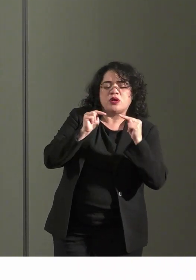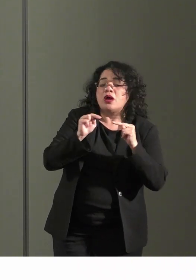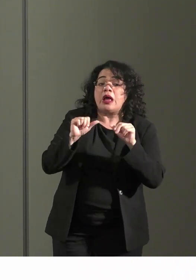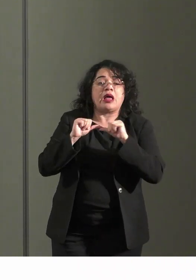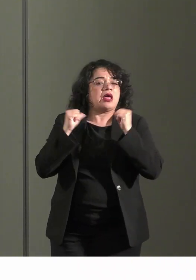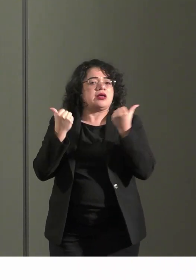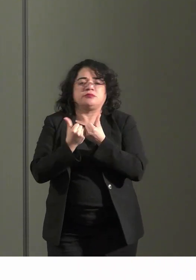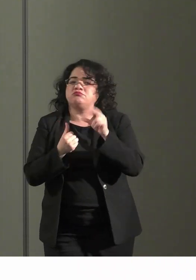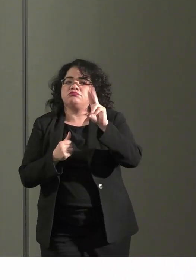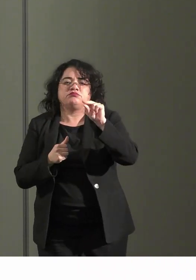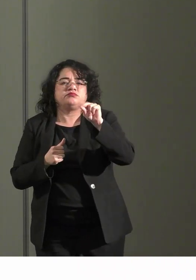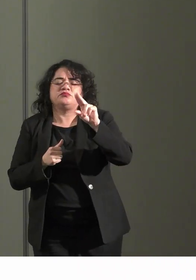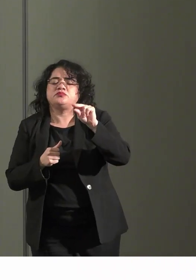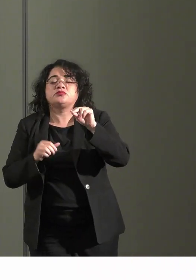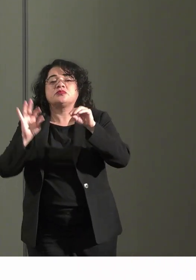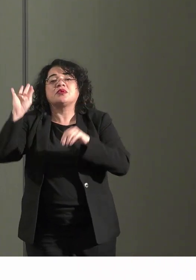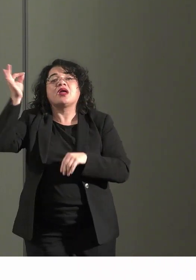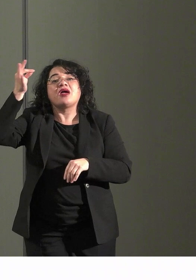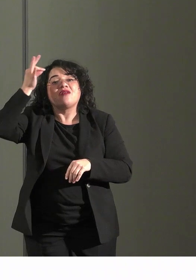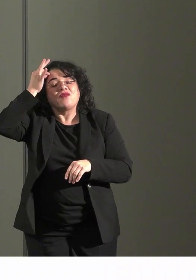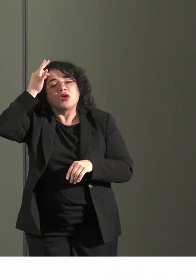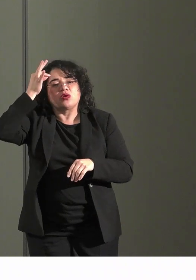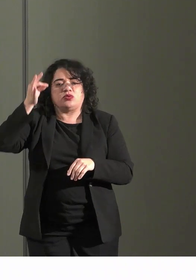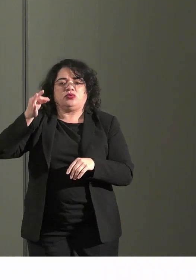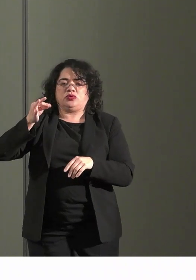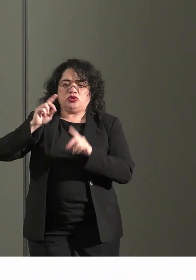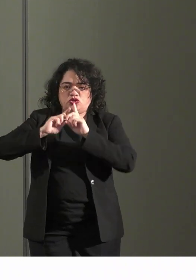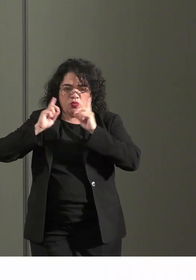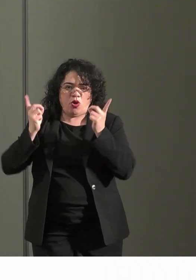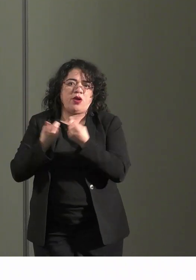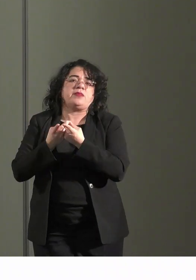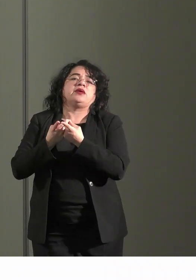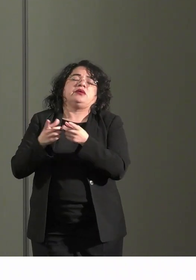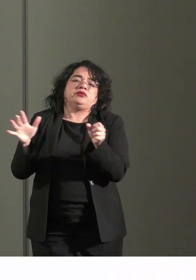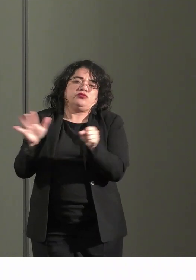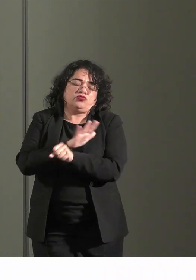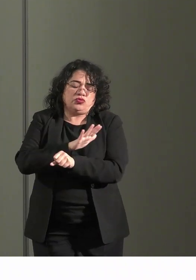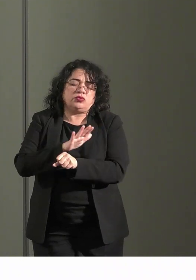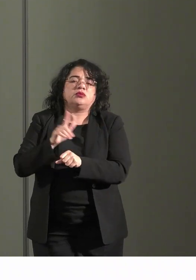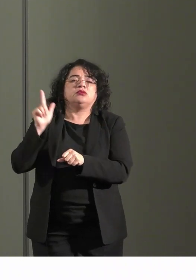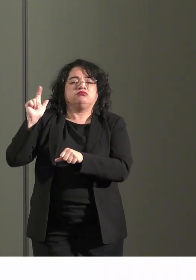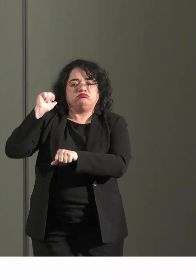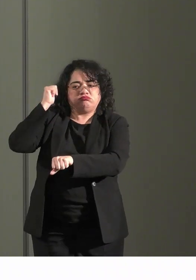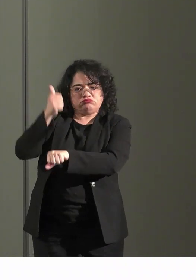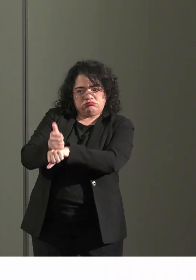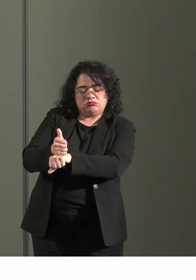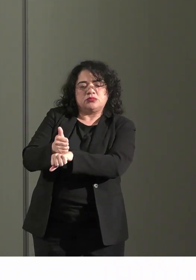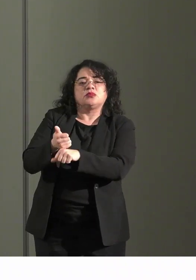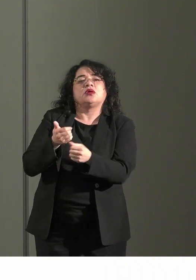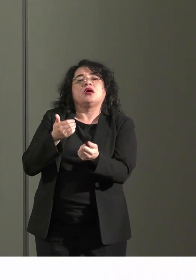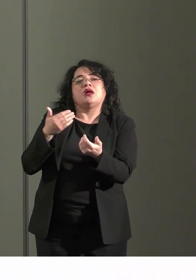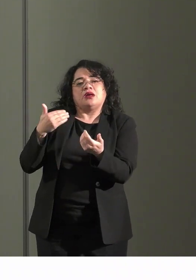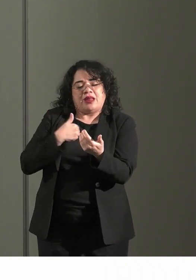federal department that is federally regulated entity they need to incorporate it. You work through engineers depending the suspecting. >> DAVE: Right.